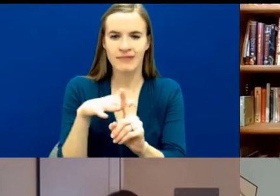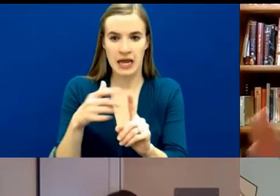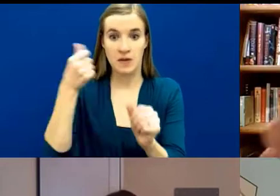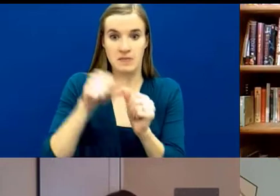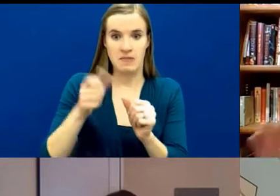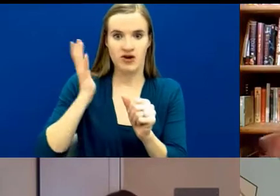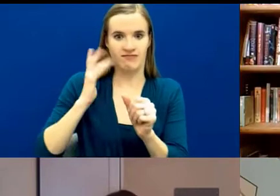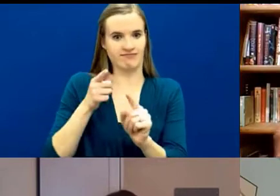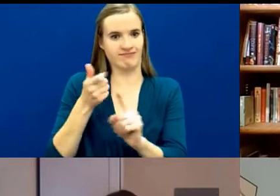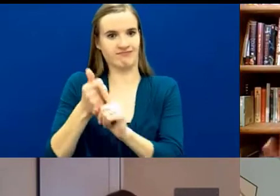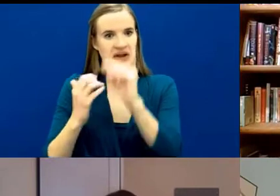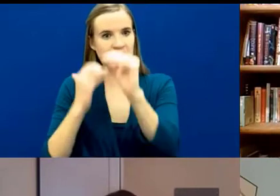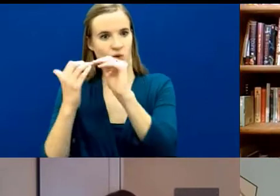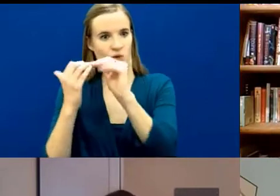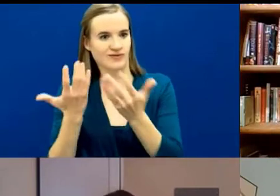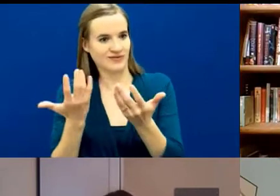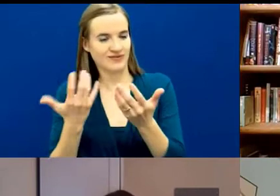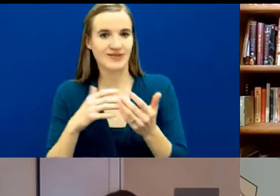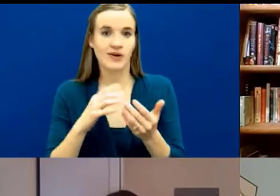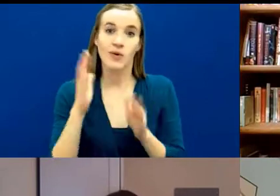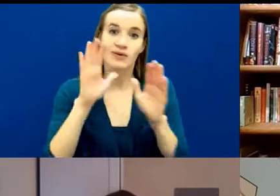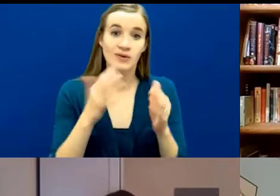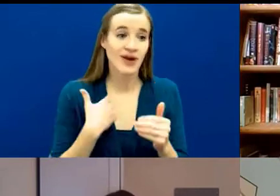than Jennifer did. So it was really great to have both of your perspectives